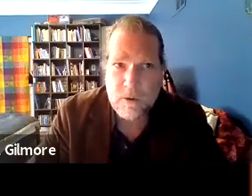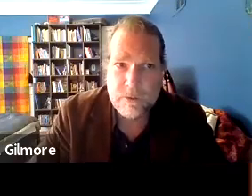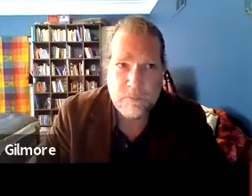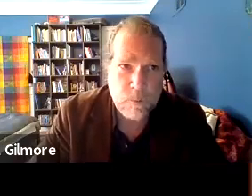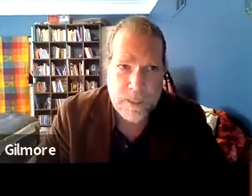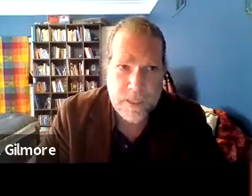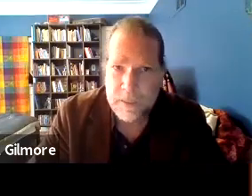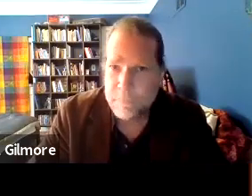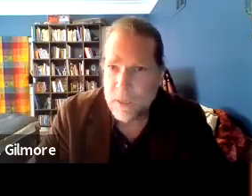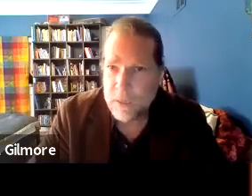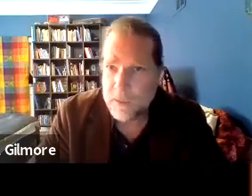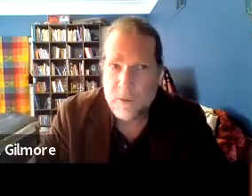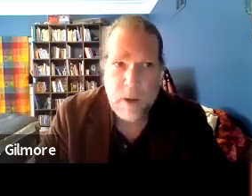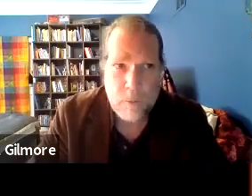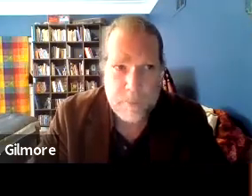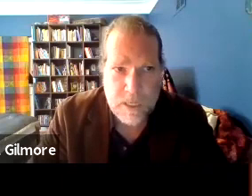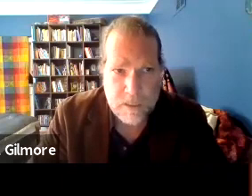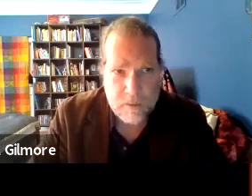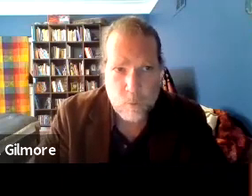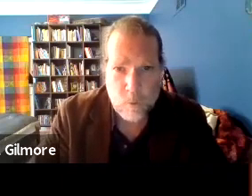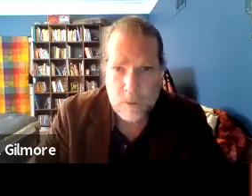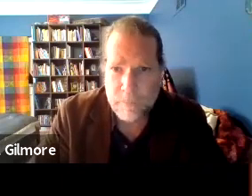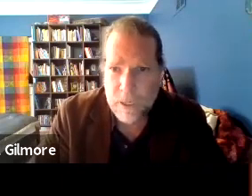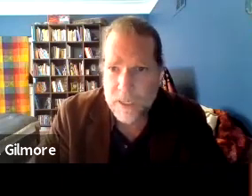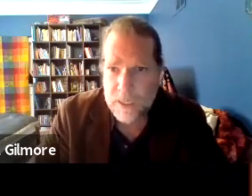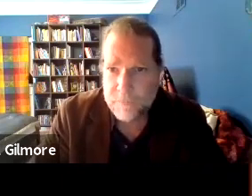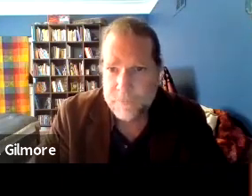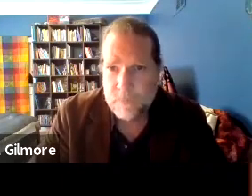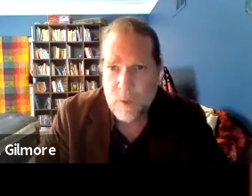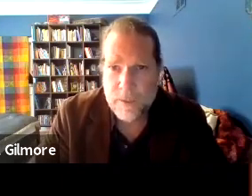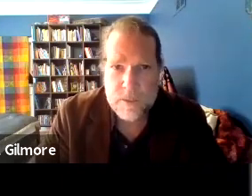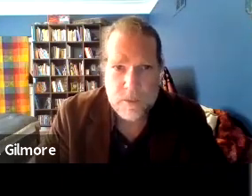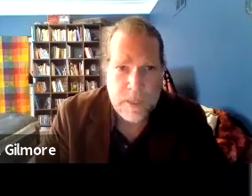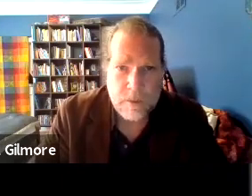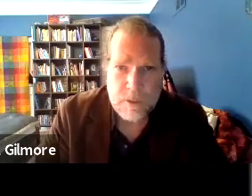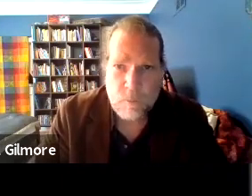it over. And we're going to, you know, the pope is going to rule America. Right? So, so